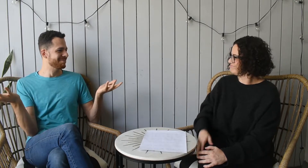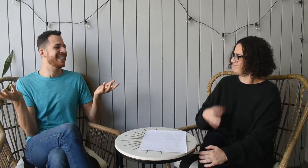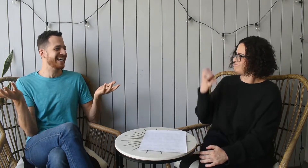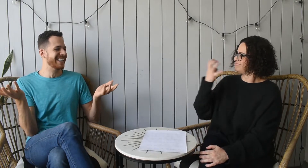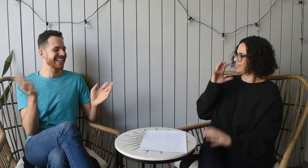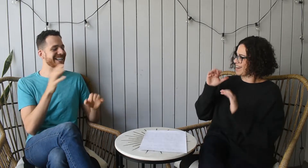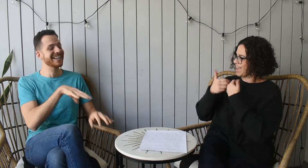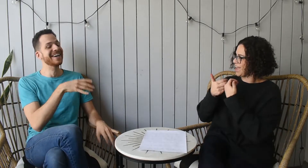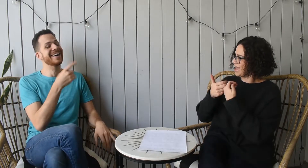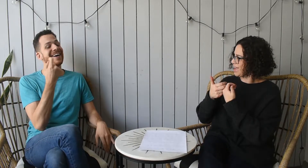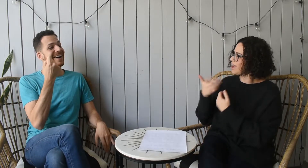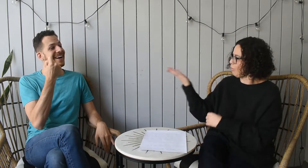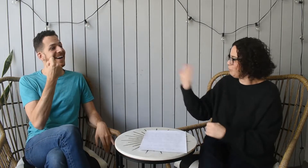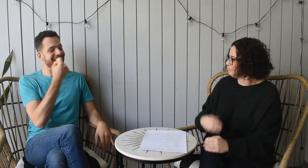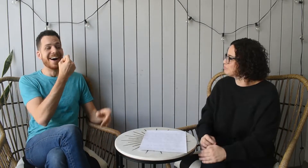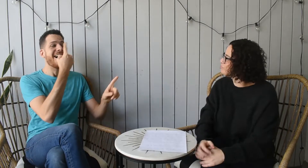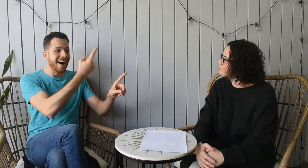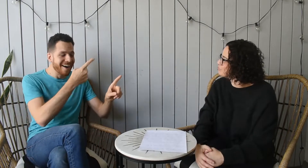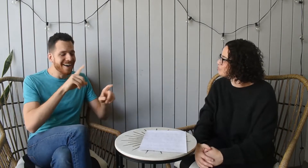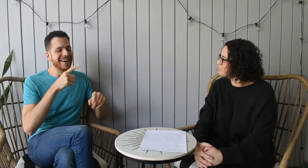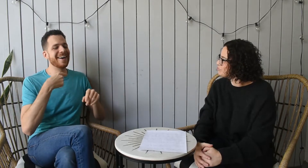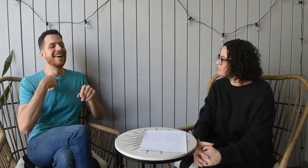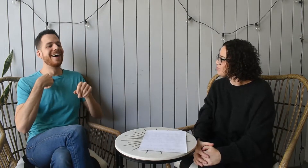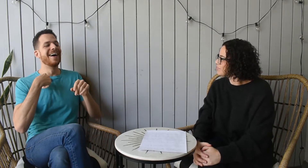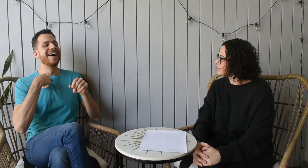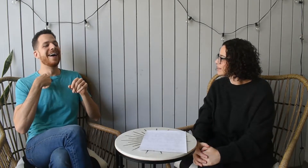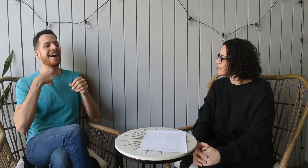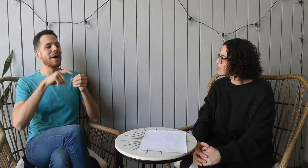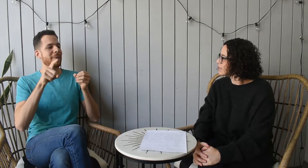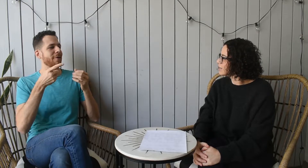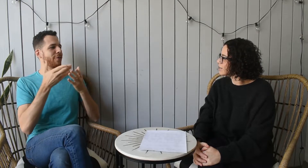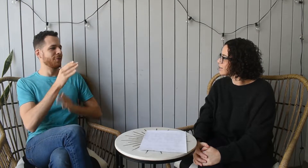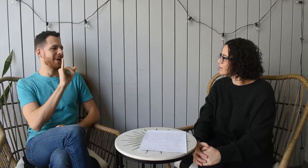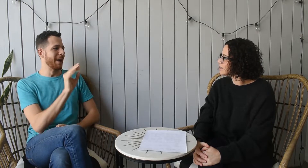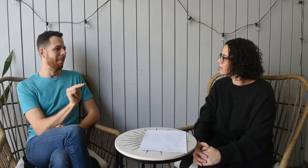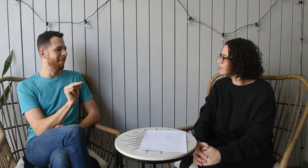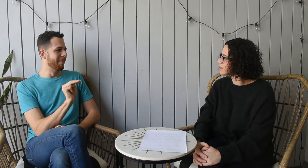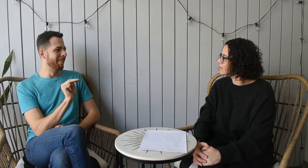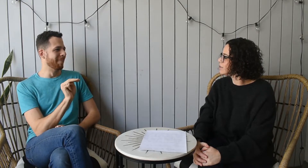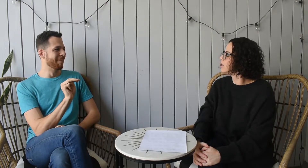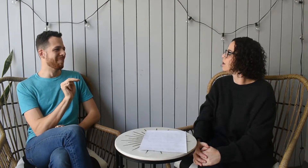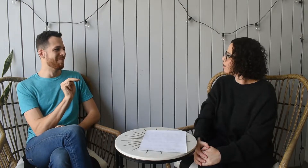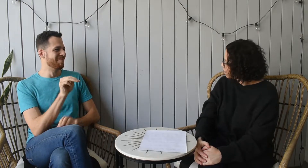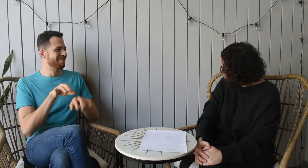Wow! How did you tell them? I came out via Instant Message.